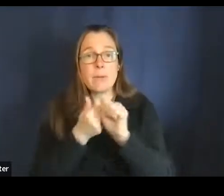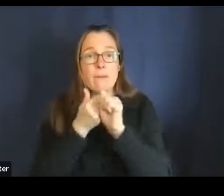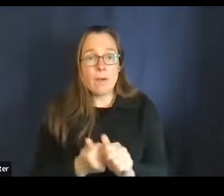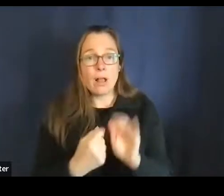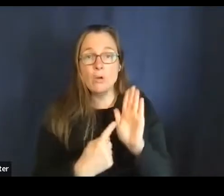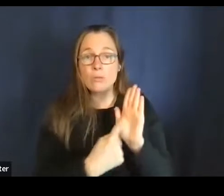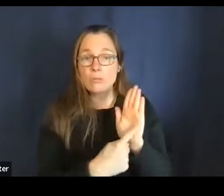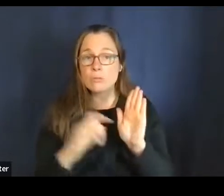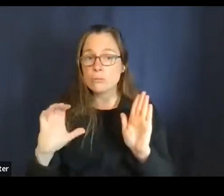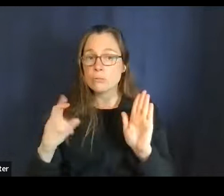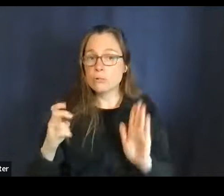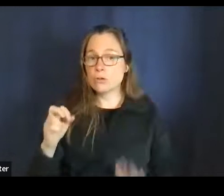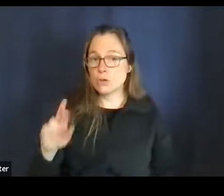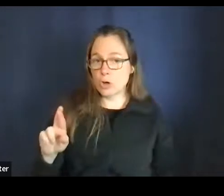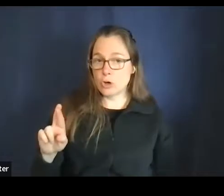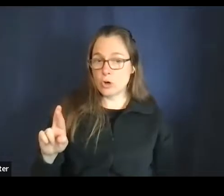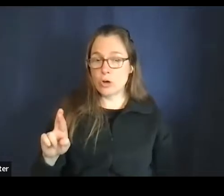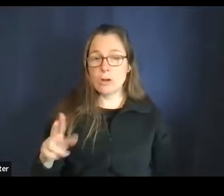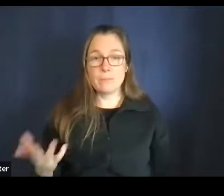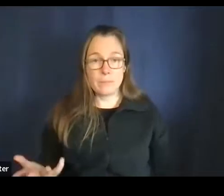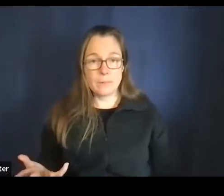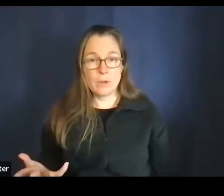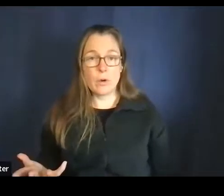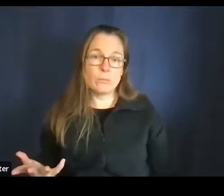to, will be in our elections code, and that will need to